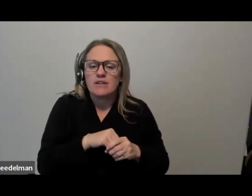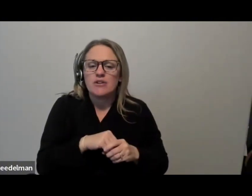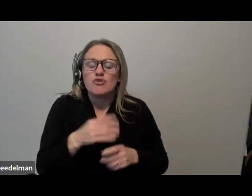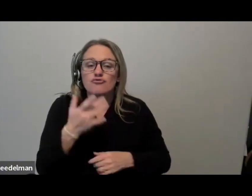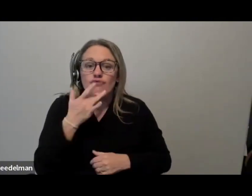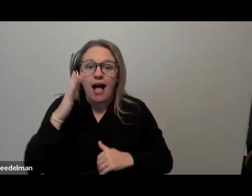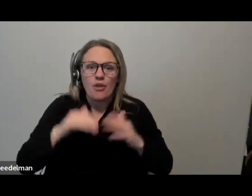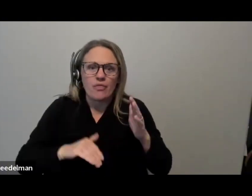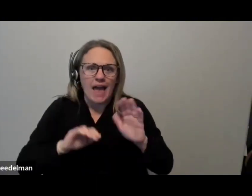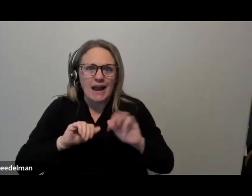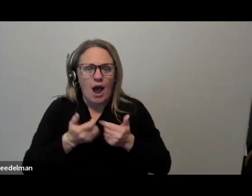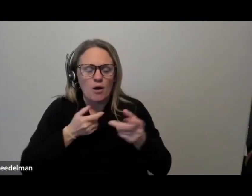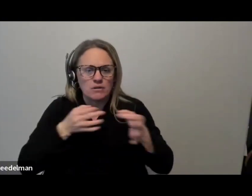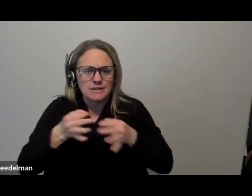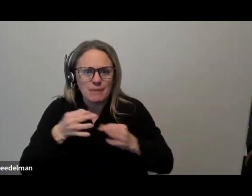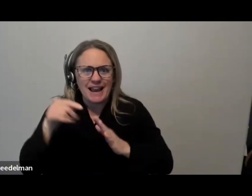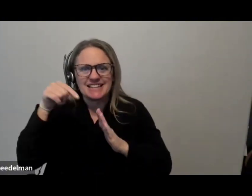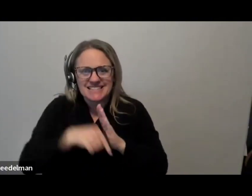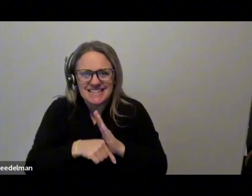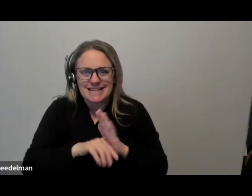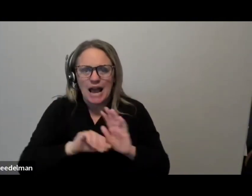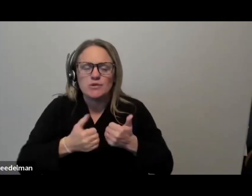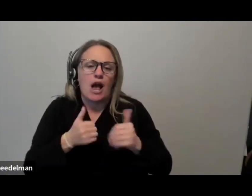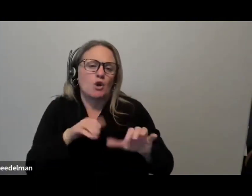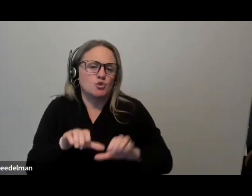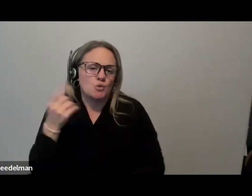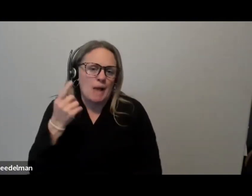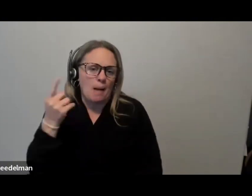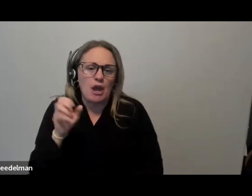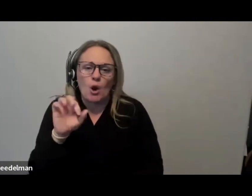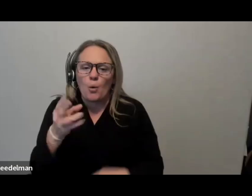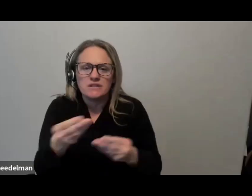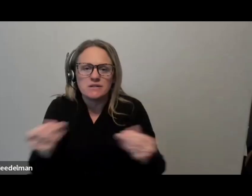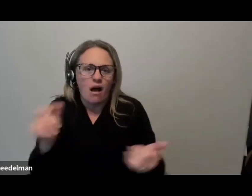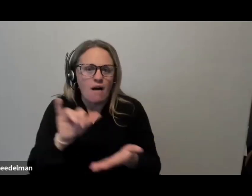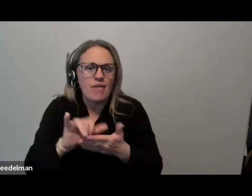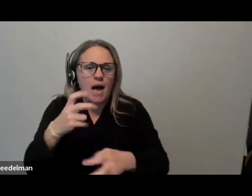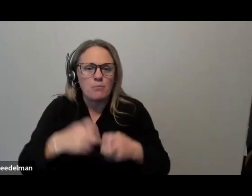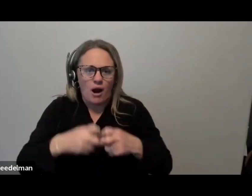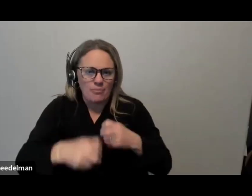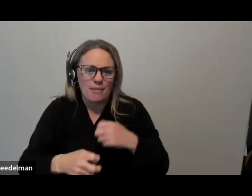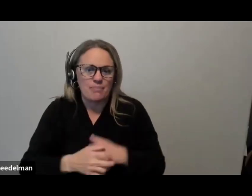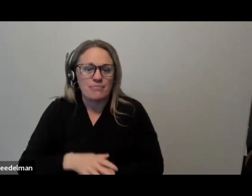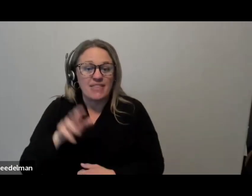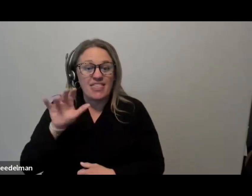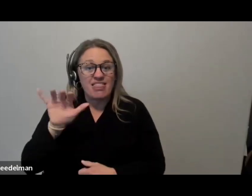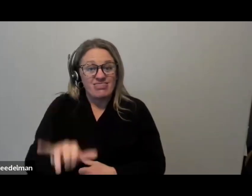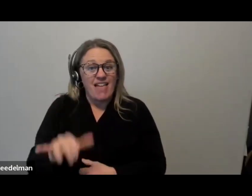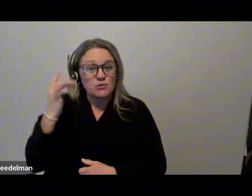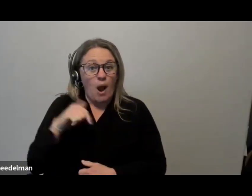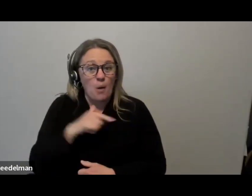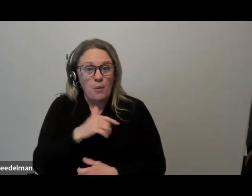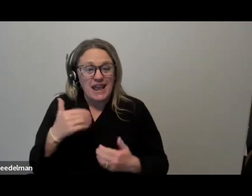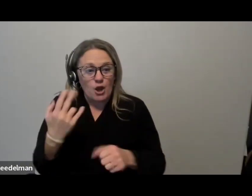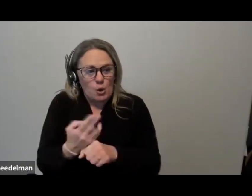to do something or how we're going to solve the problem. And that's why we have these champions in the room. You know, anytime someone goes way too deep